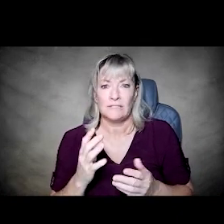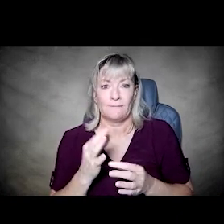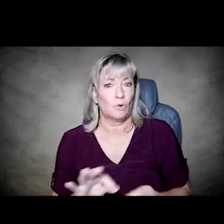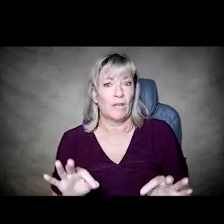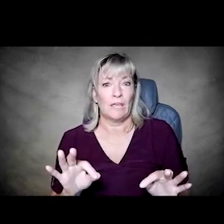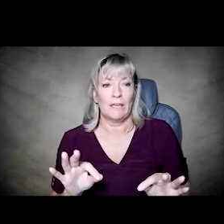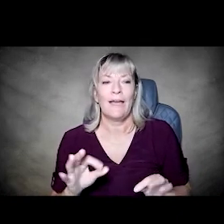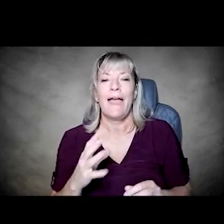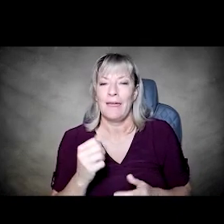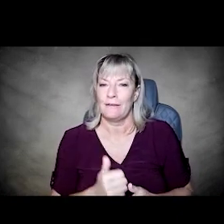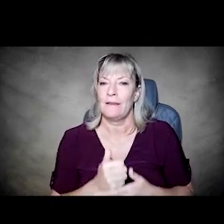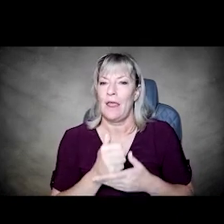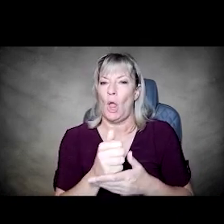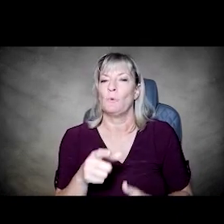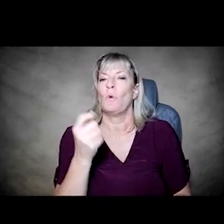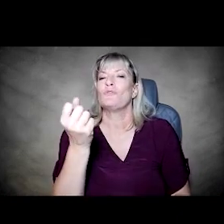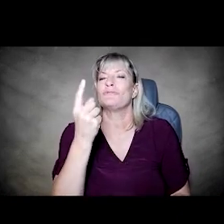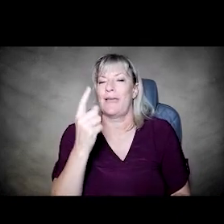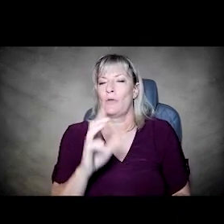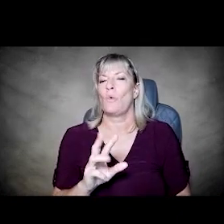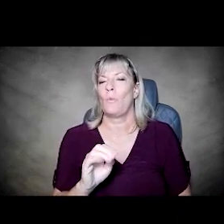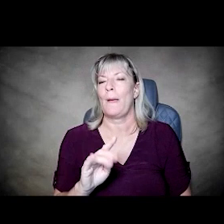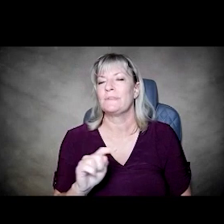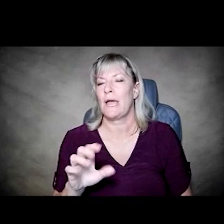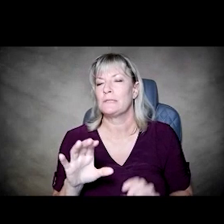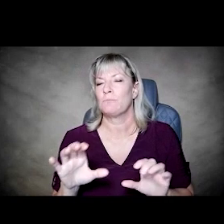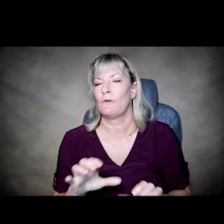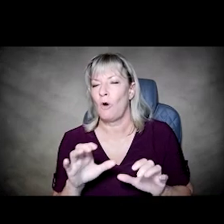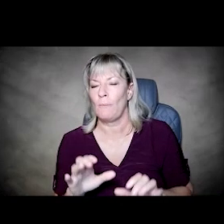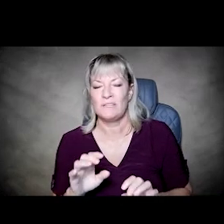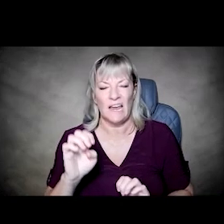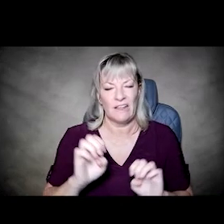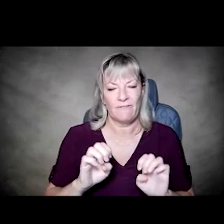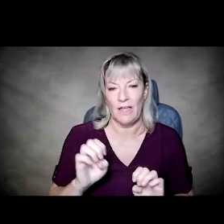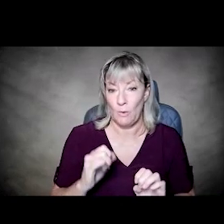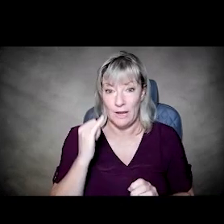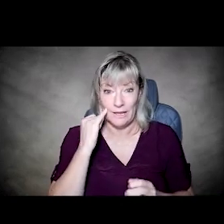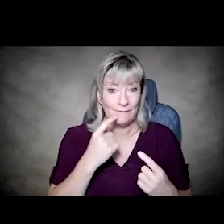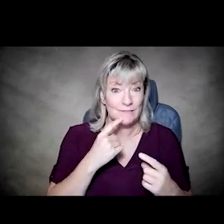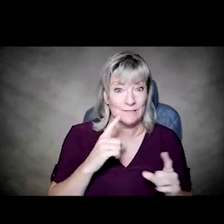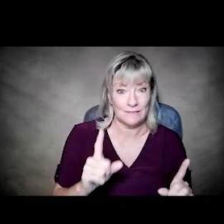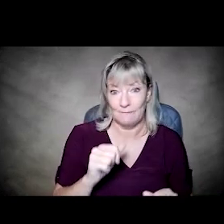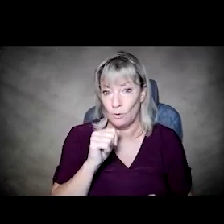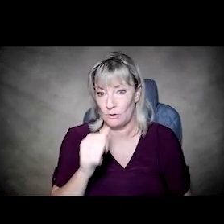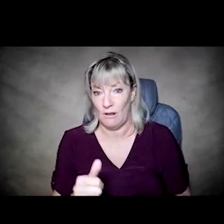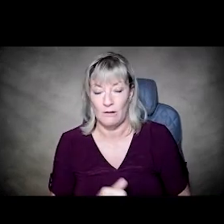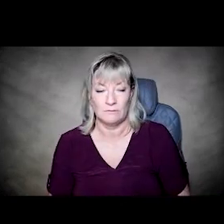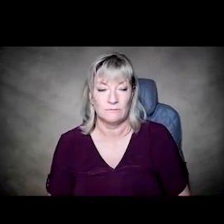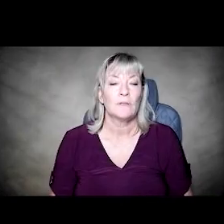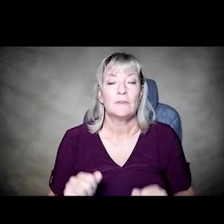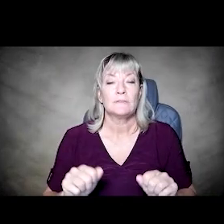can be valuable for measuring your website’s performance and evaluating its overall success.